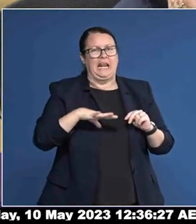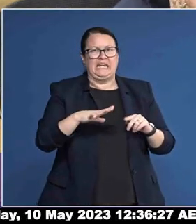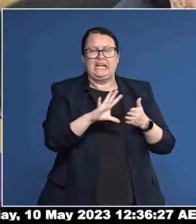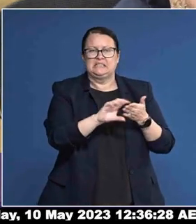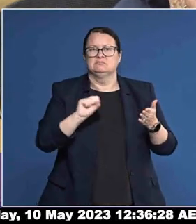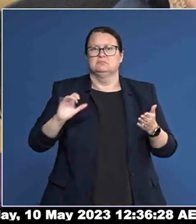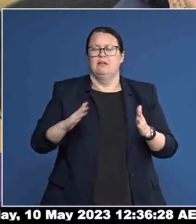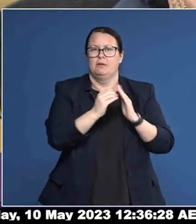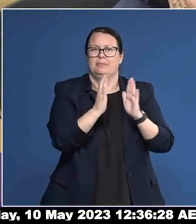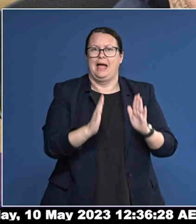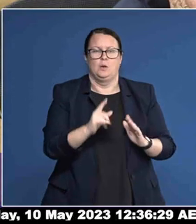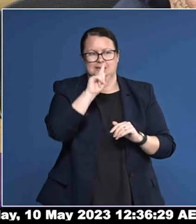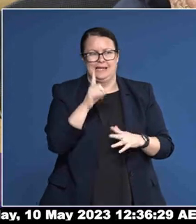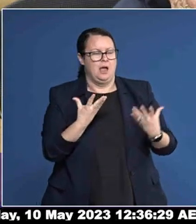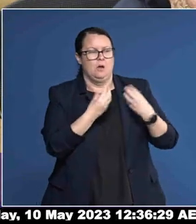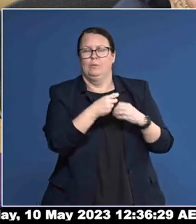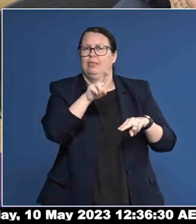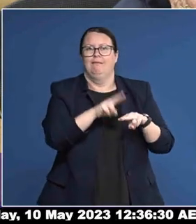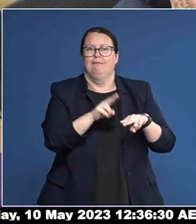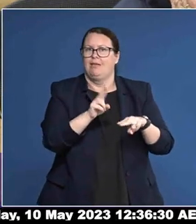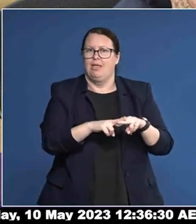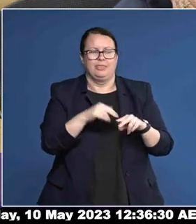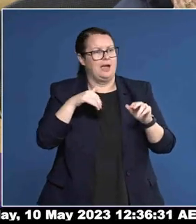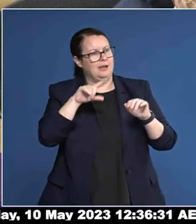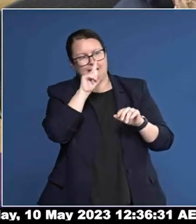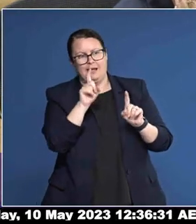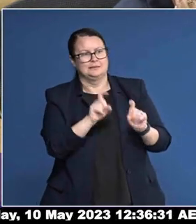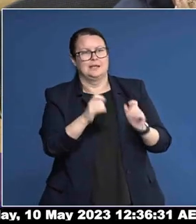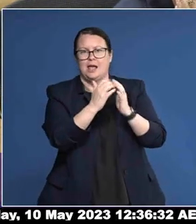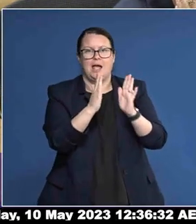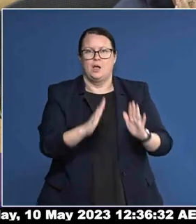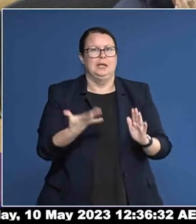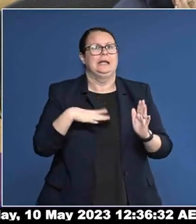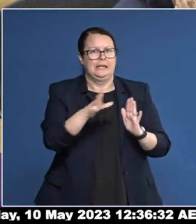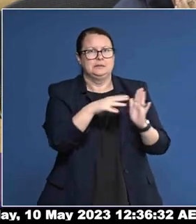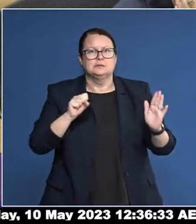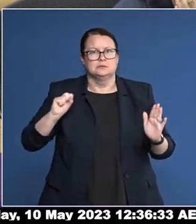the father, had enough information to decide the children should be removed, for whatever